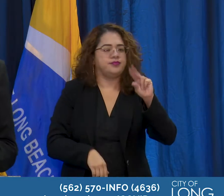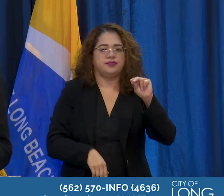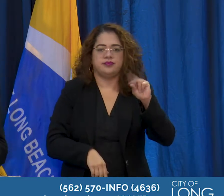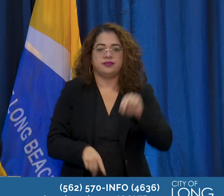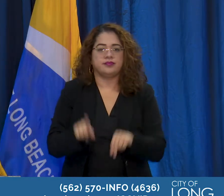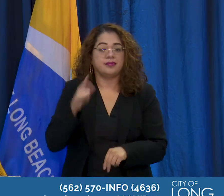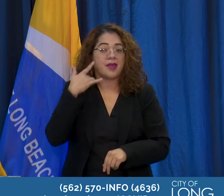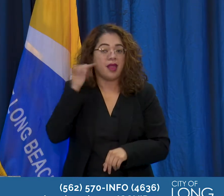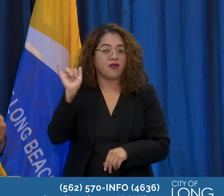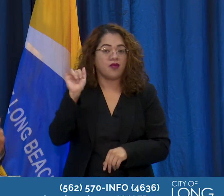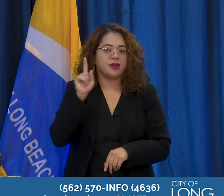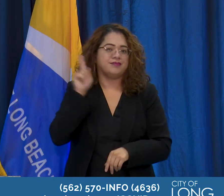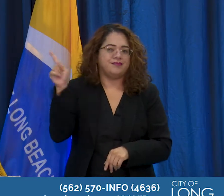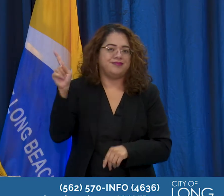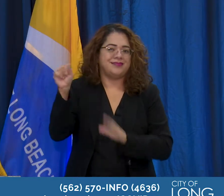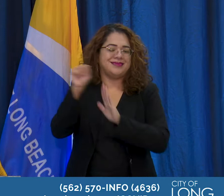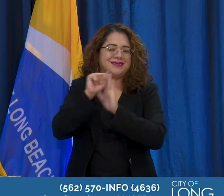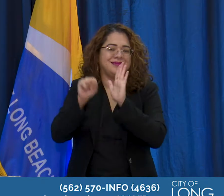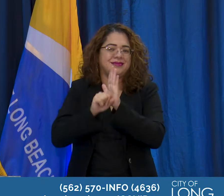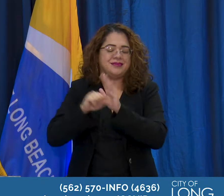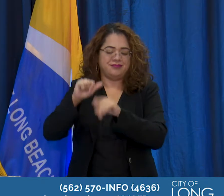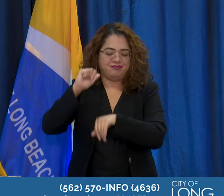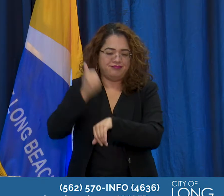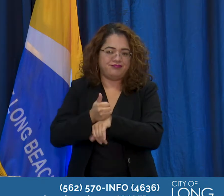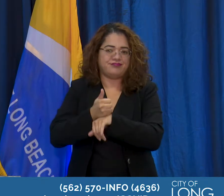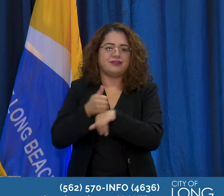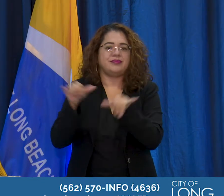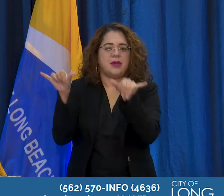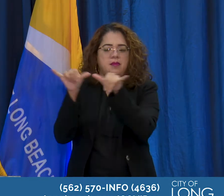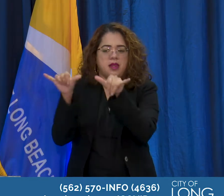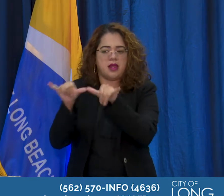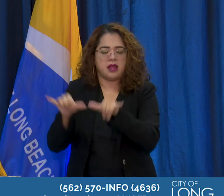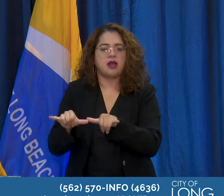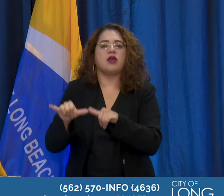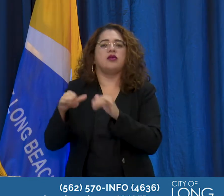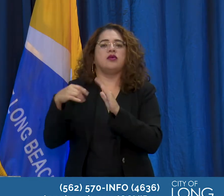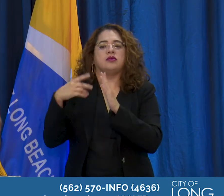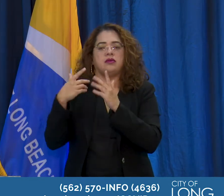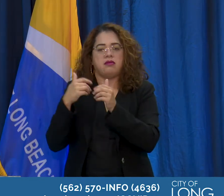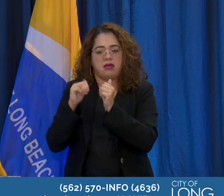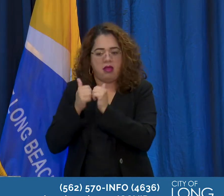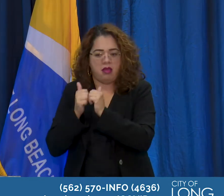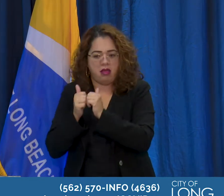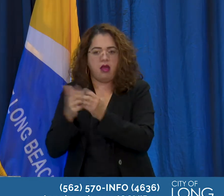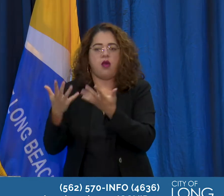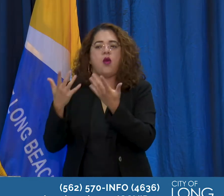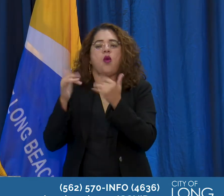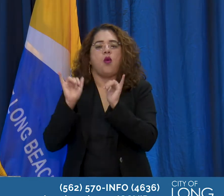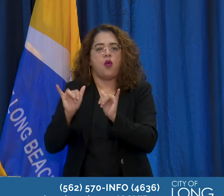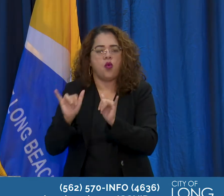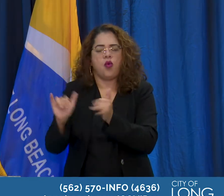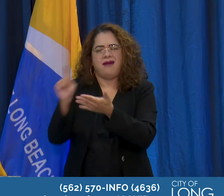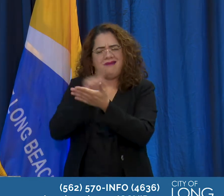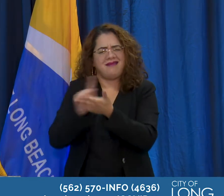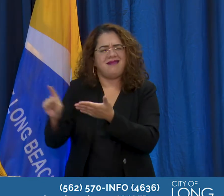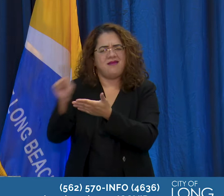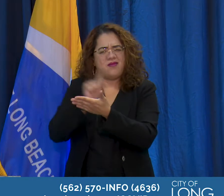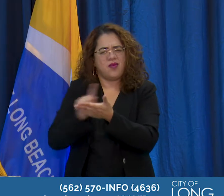And then the state puts that information on a weekly basis of whether or not counties